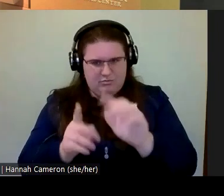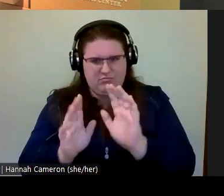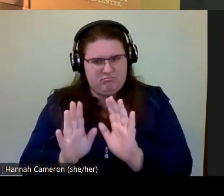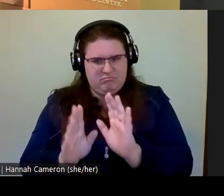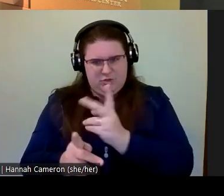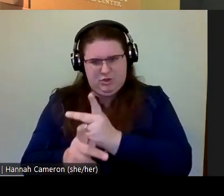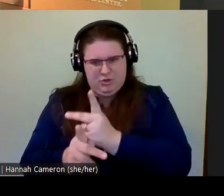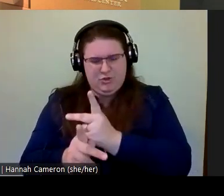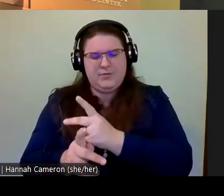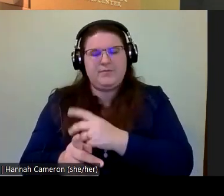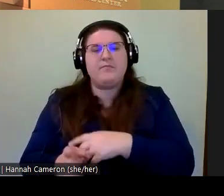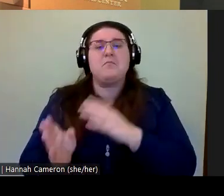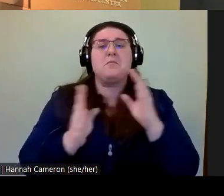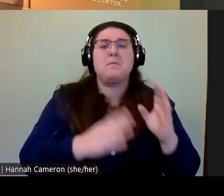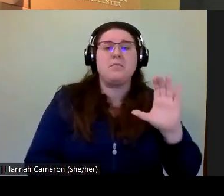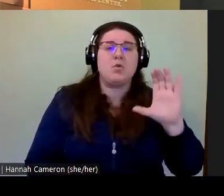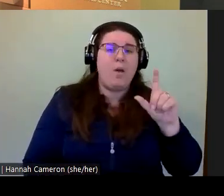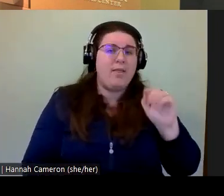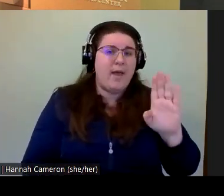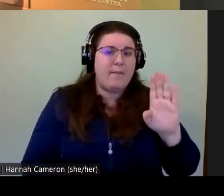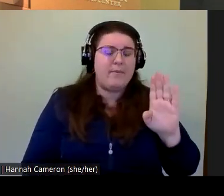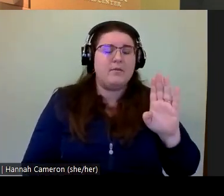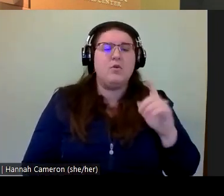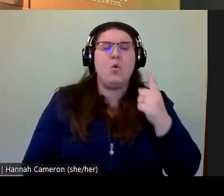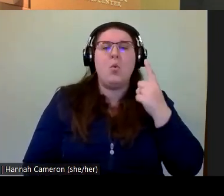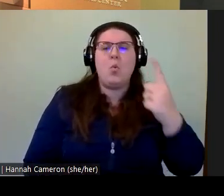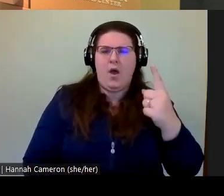the collaborative care arm they all had about one visit with a psychiatrist and then a whole bunch